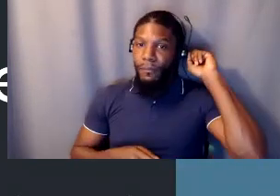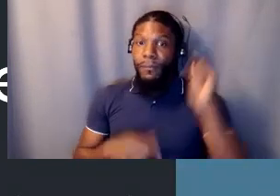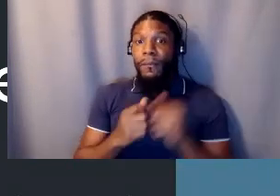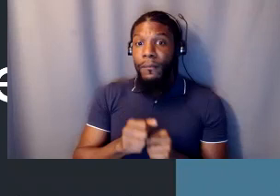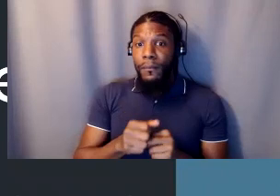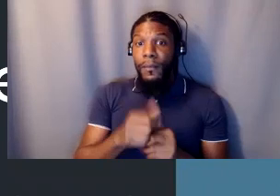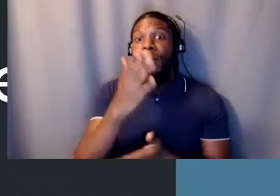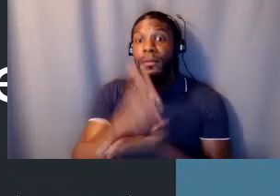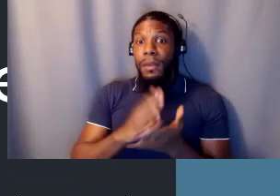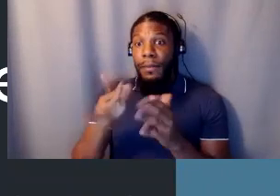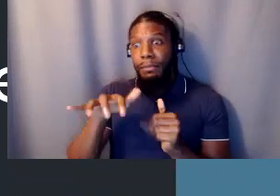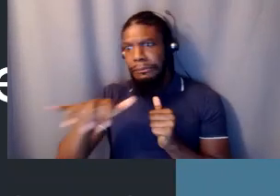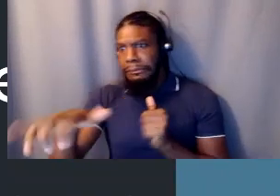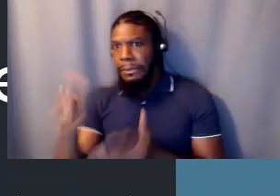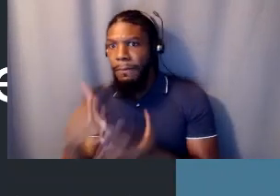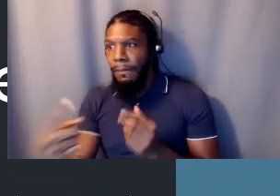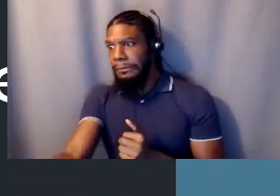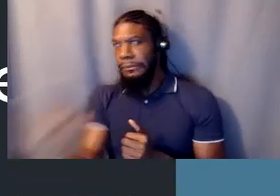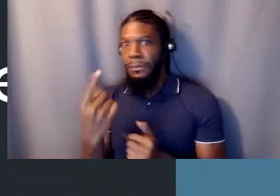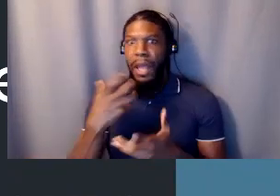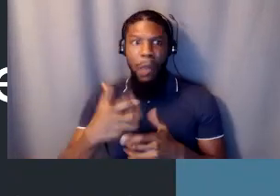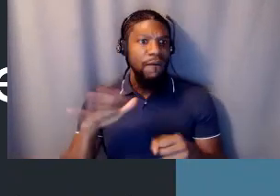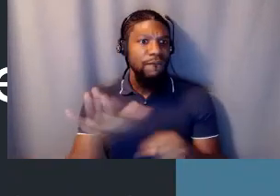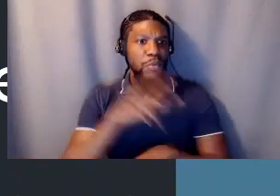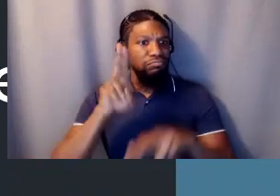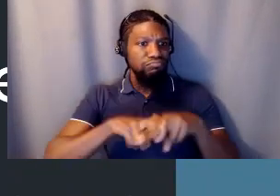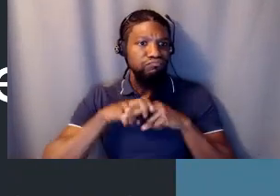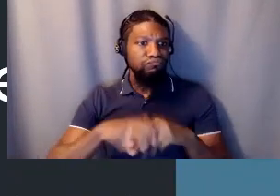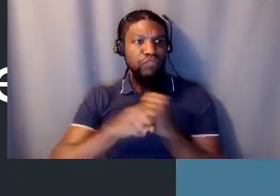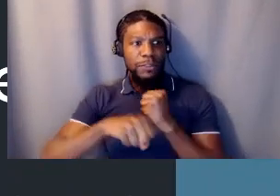and take even more time than maybe they're typically allotted.